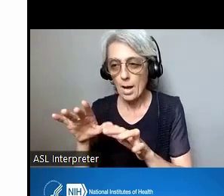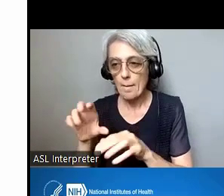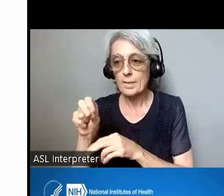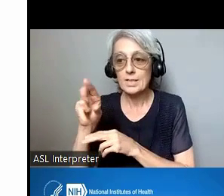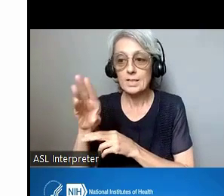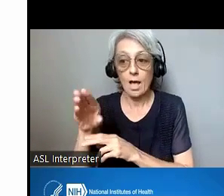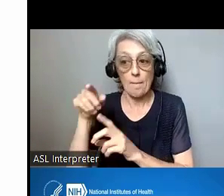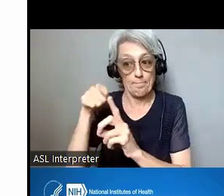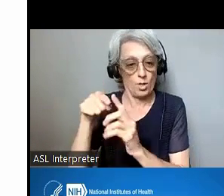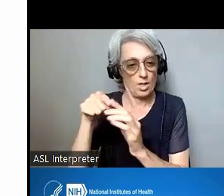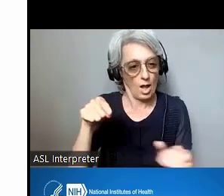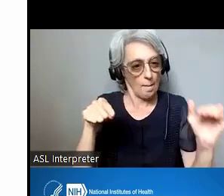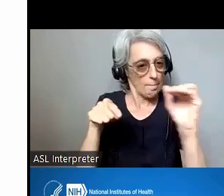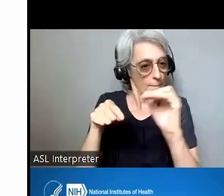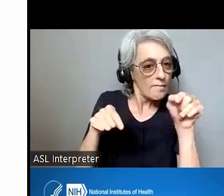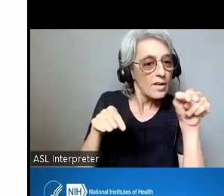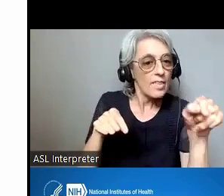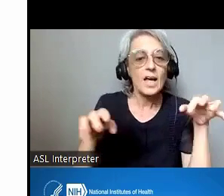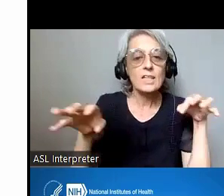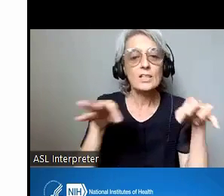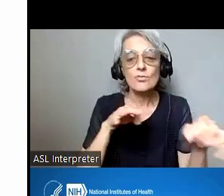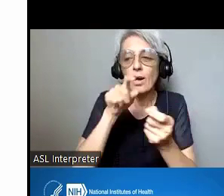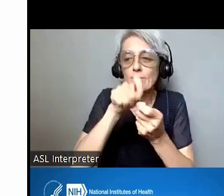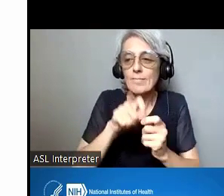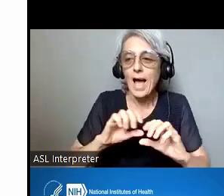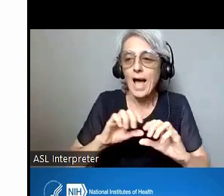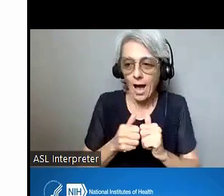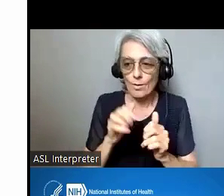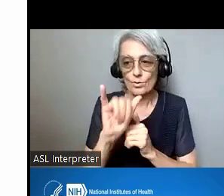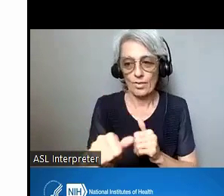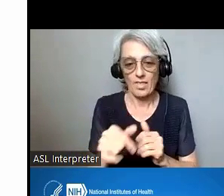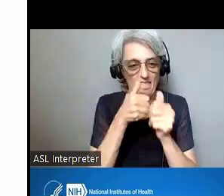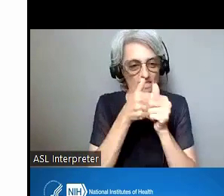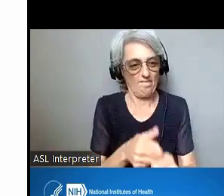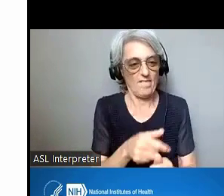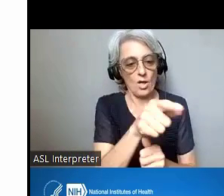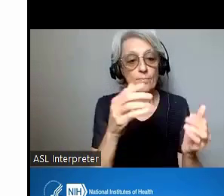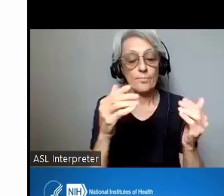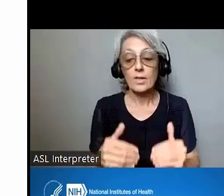which will describe detailed steps for how to do that. For institutions with multiple campuses,